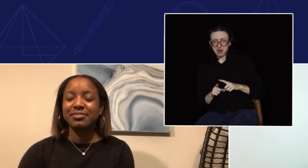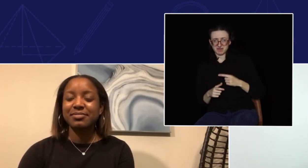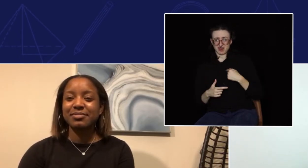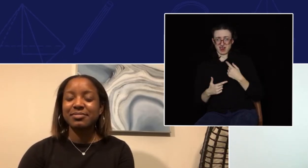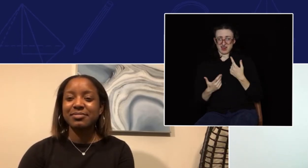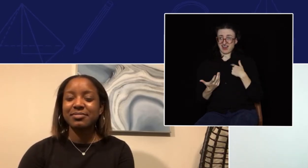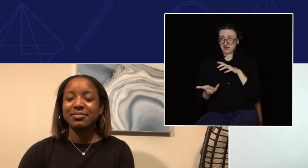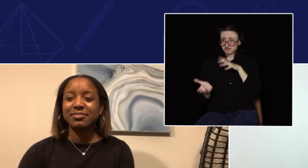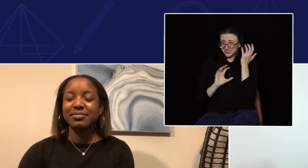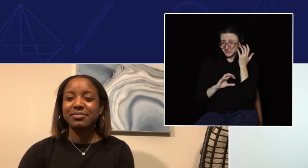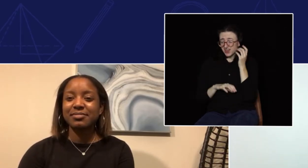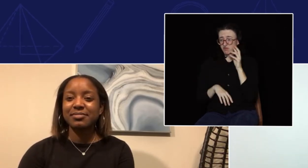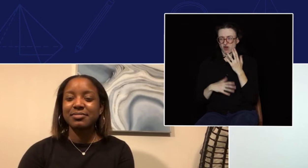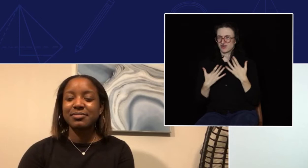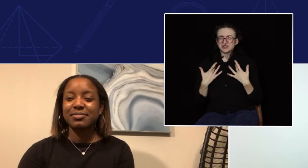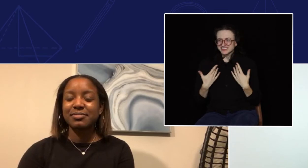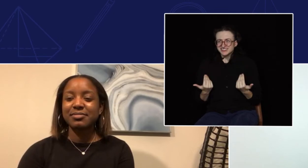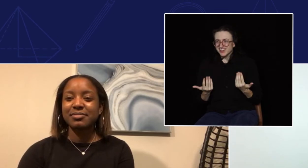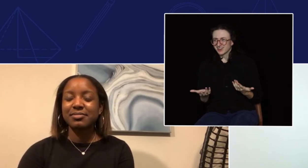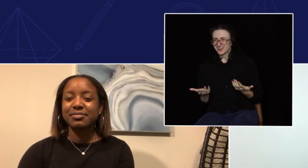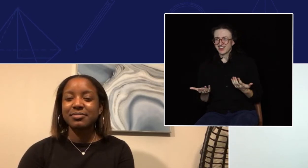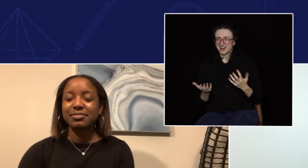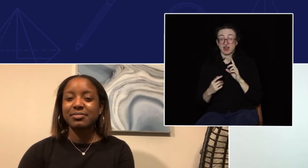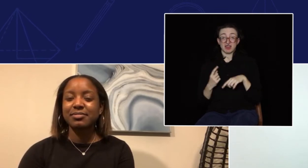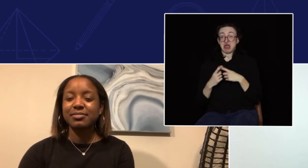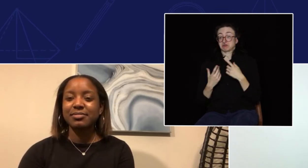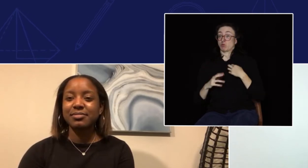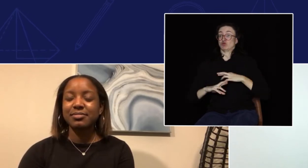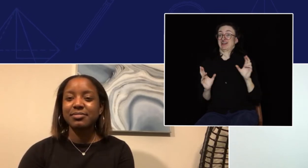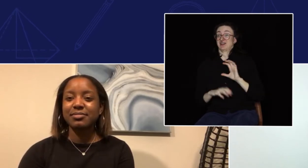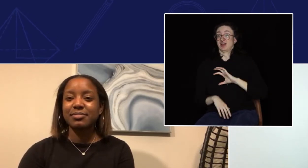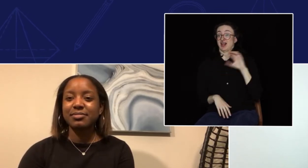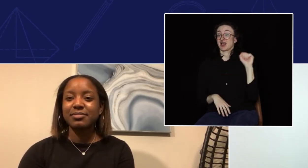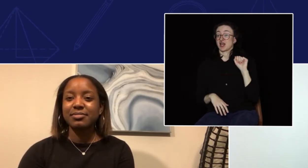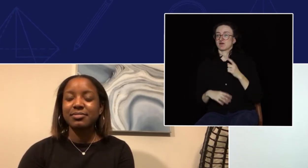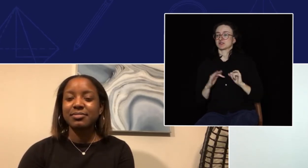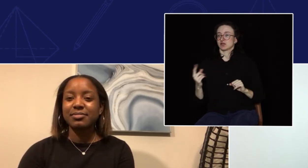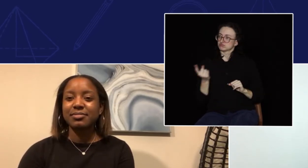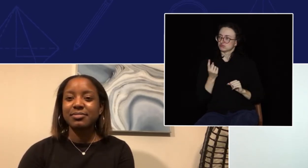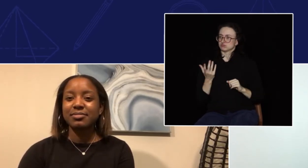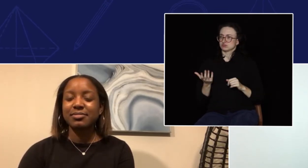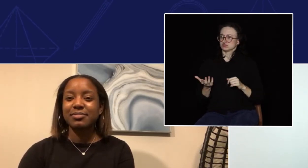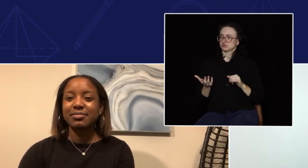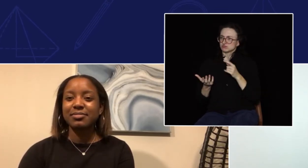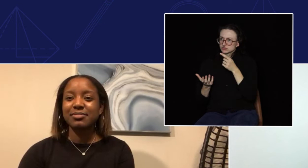And then, like, right when I'm about to leave, he's like, “Do you sign? Like, why aren’t you signing?”